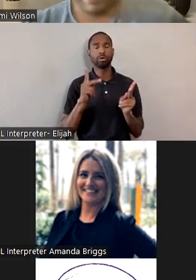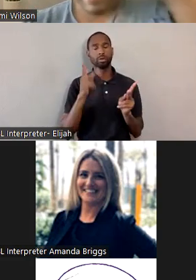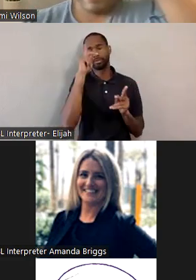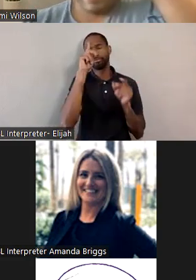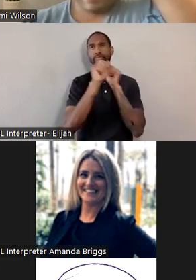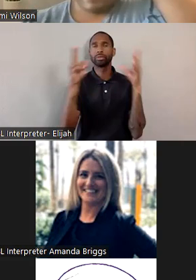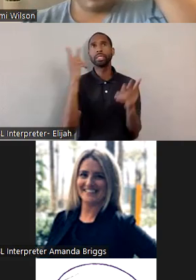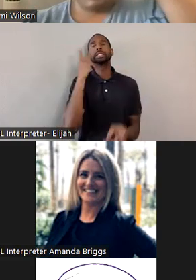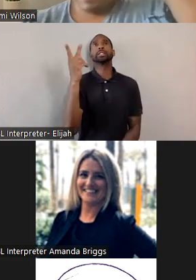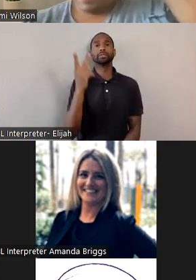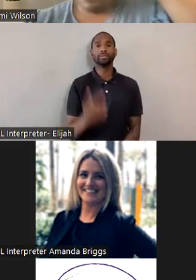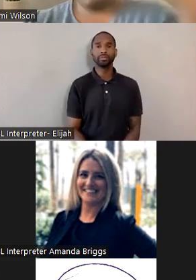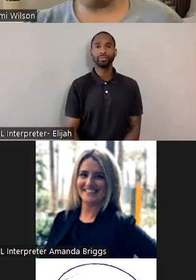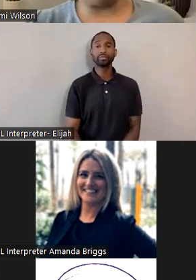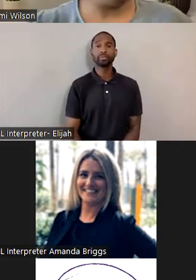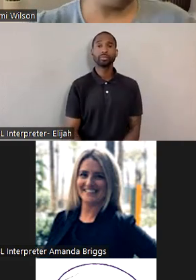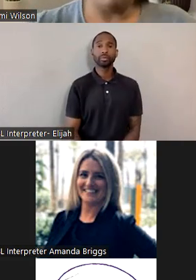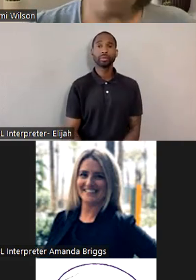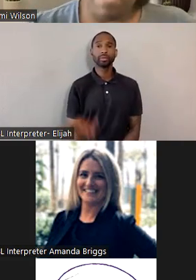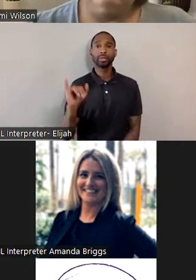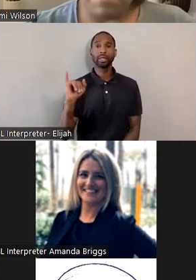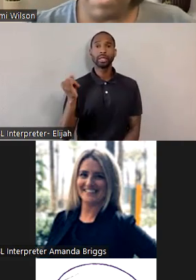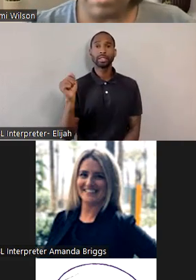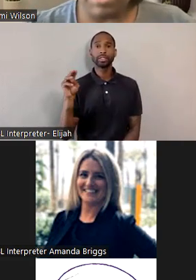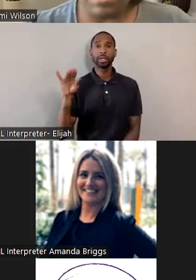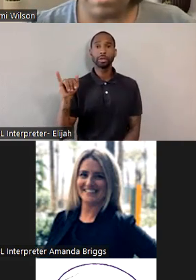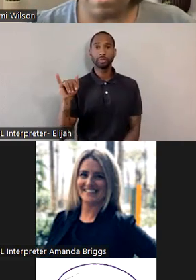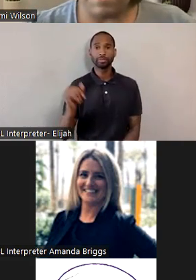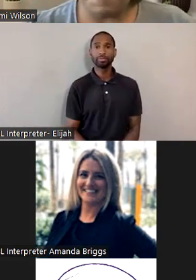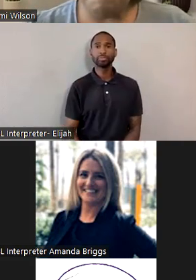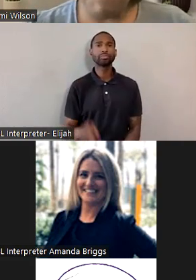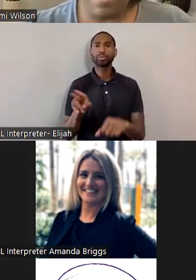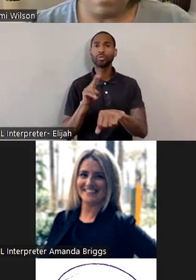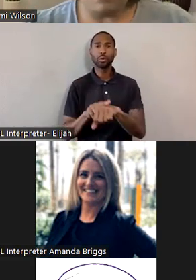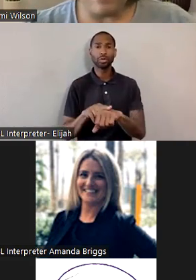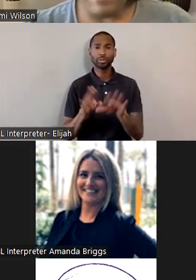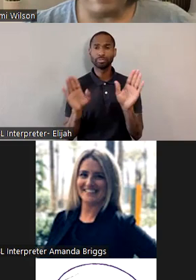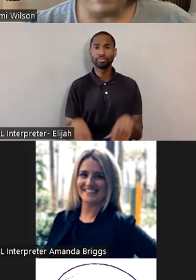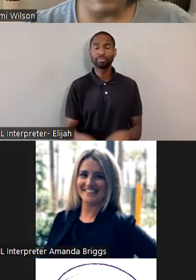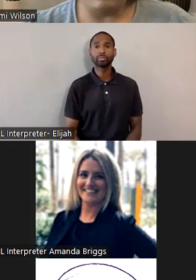So thank you. (Jami) Yeah, great, no problem. That's